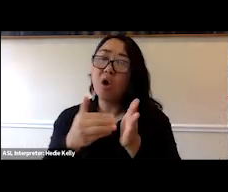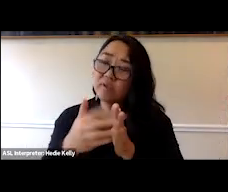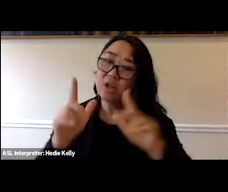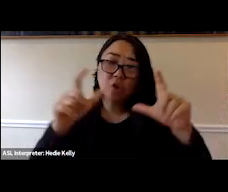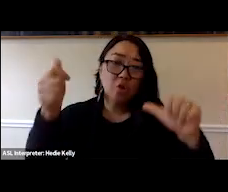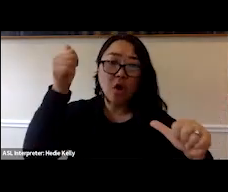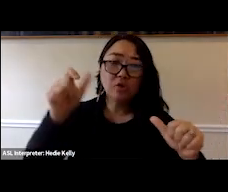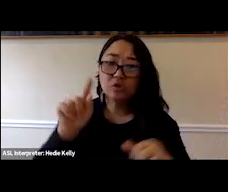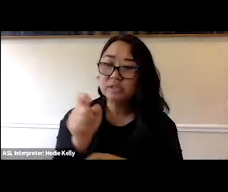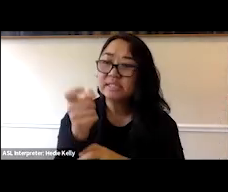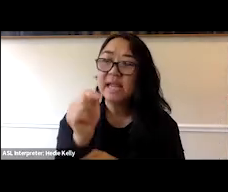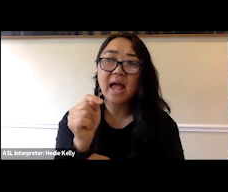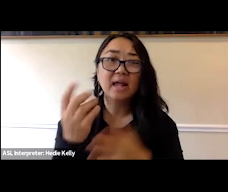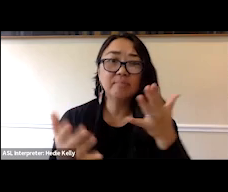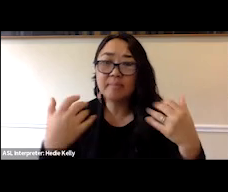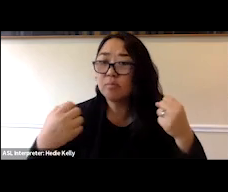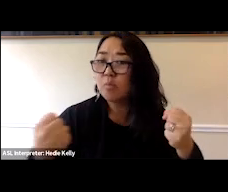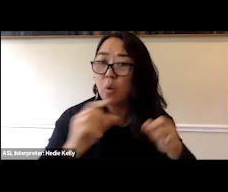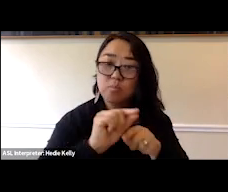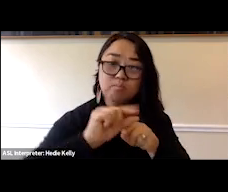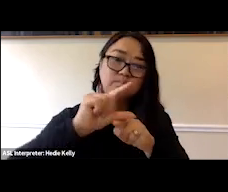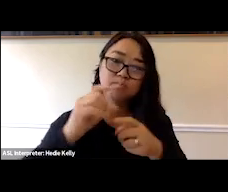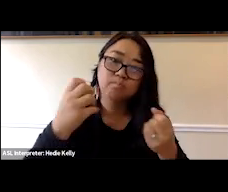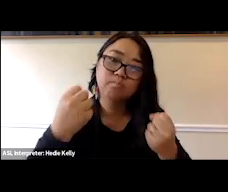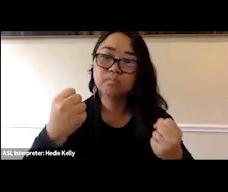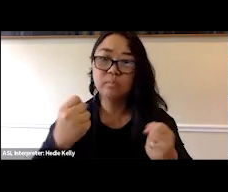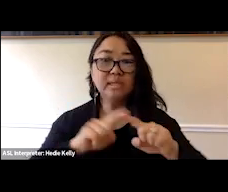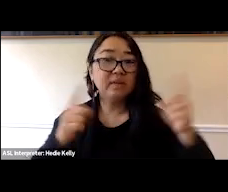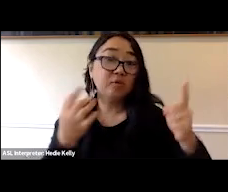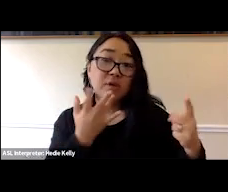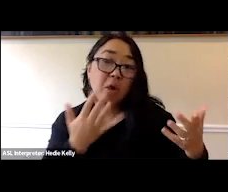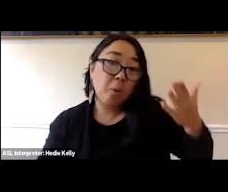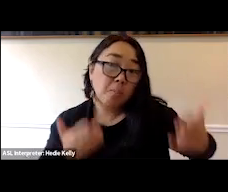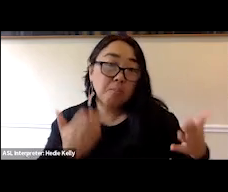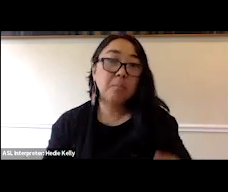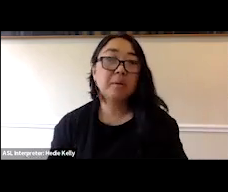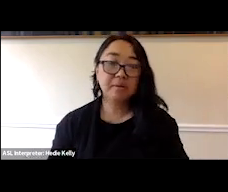They're bold, maybe they're a different color. Well, those headings are actually more